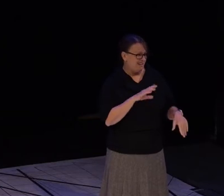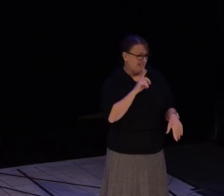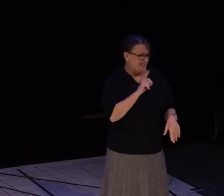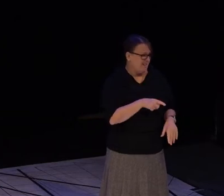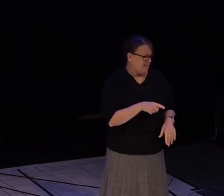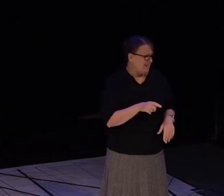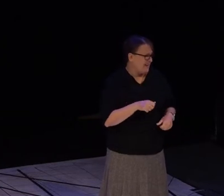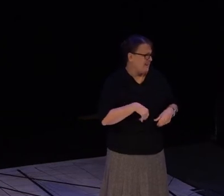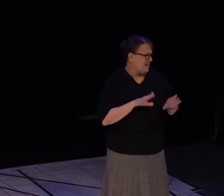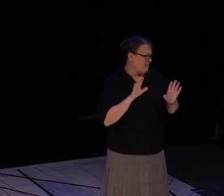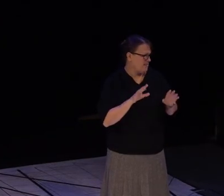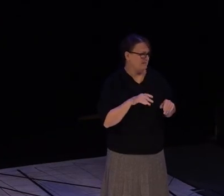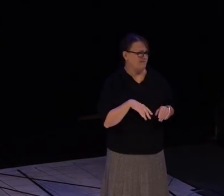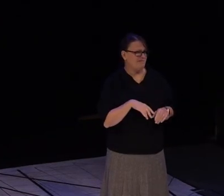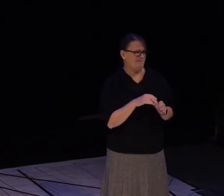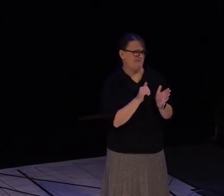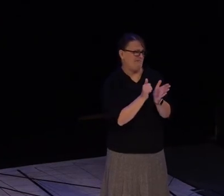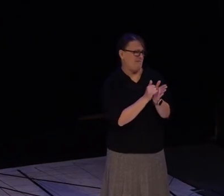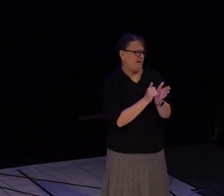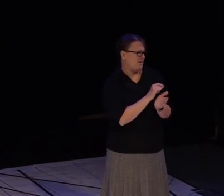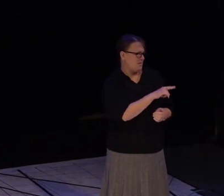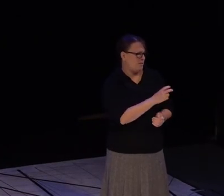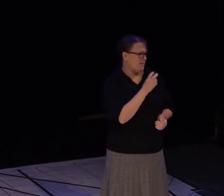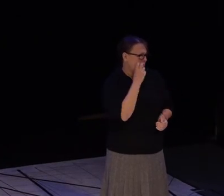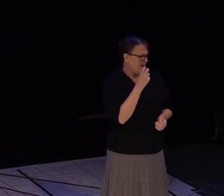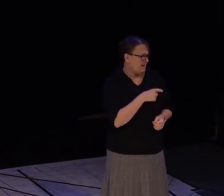there's no way you're blind, you have abs.